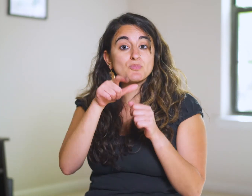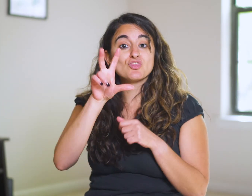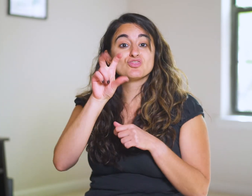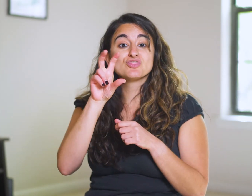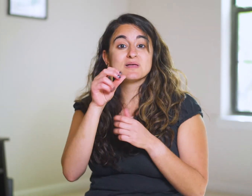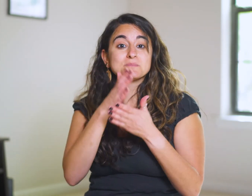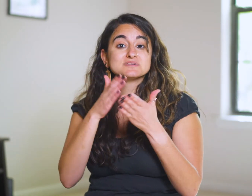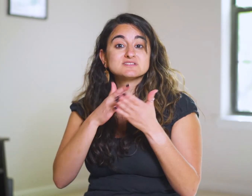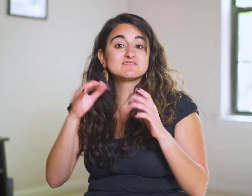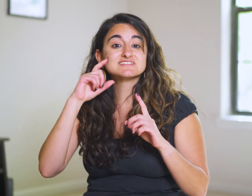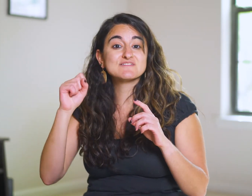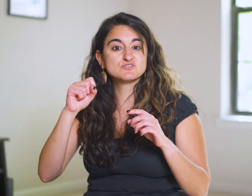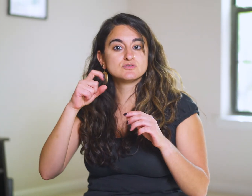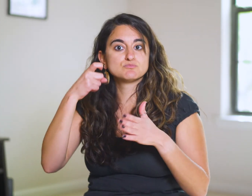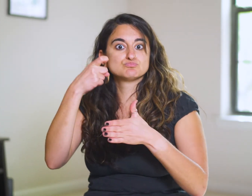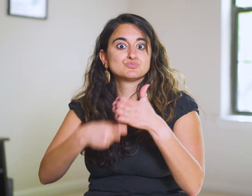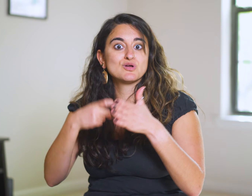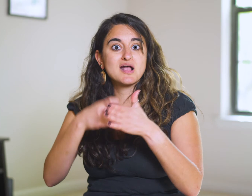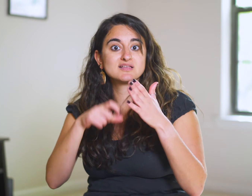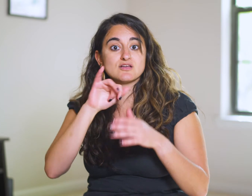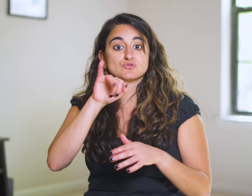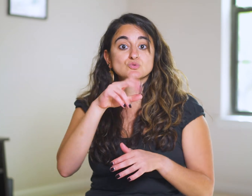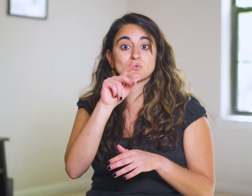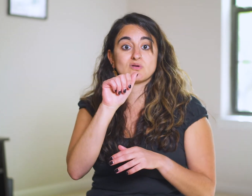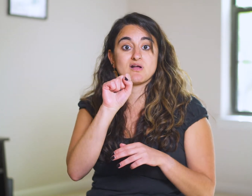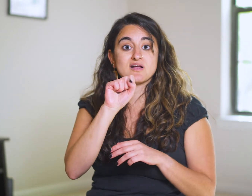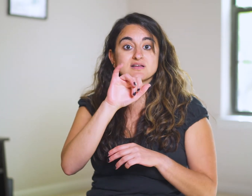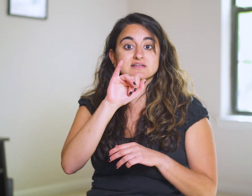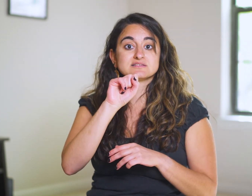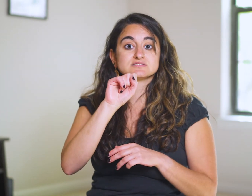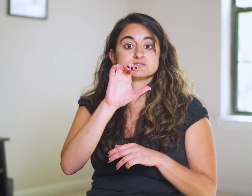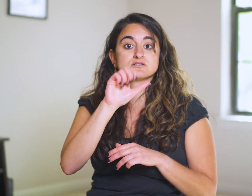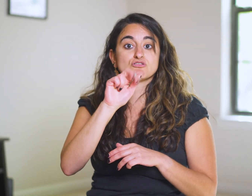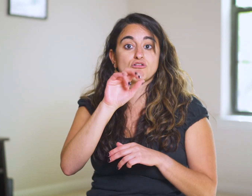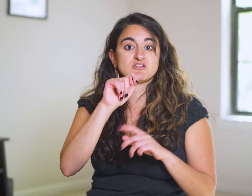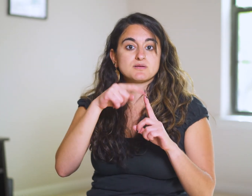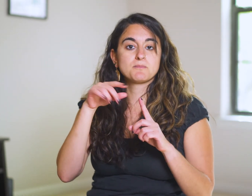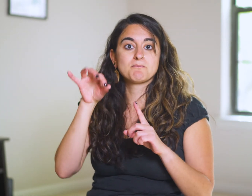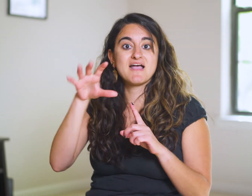Thirty pieces of silver is the price Judas Iscariot is paid